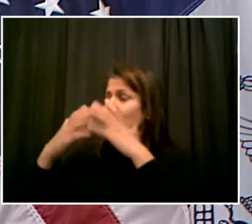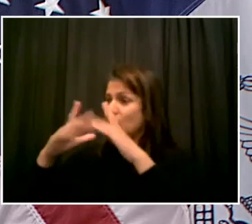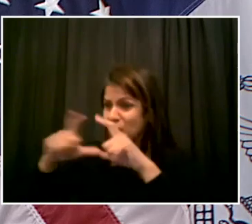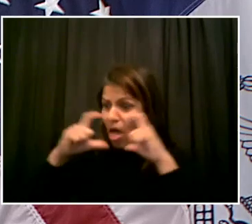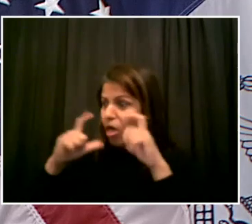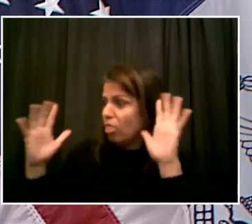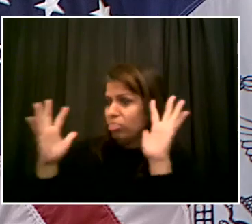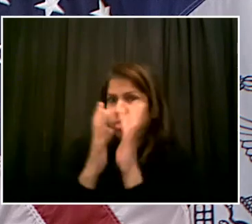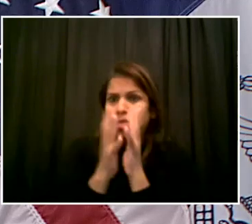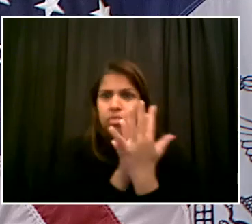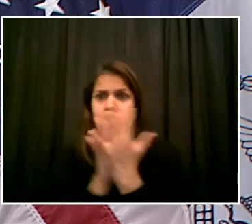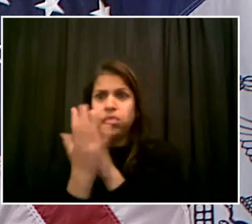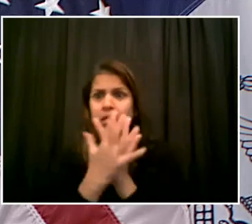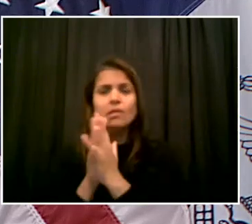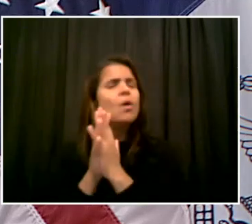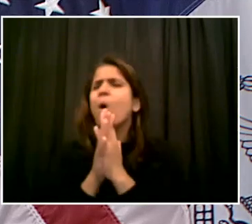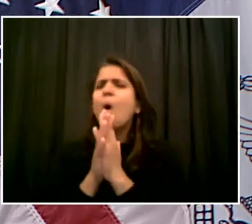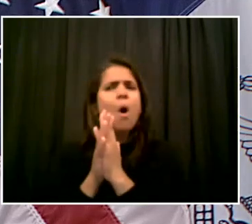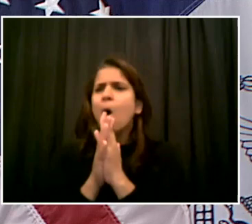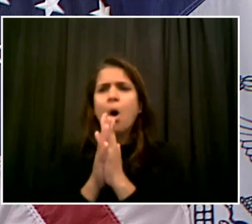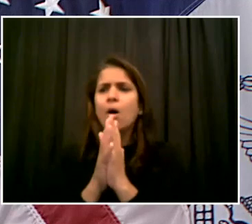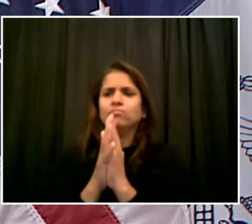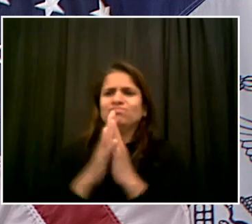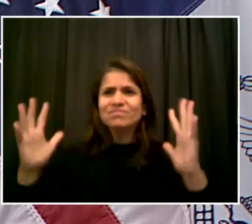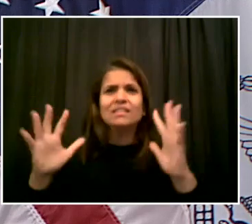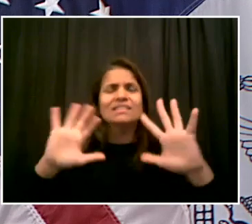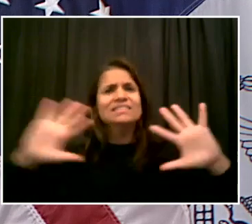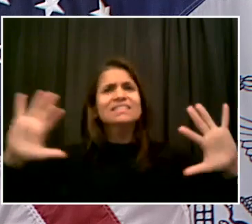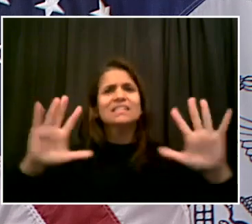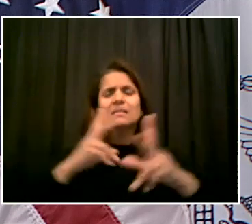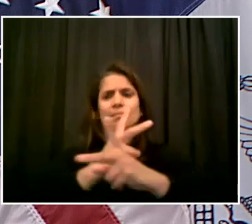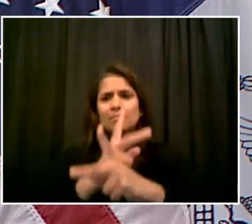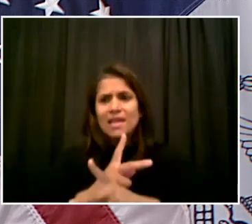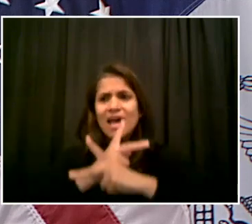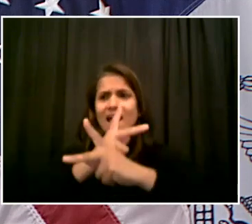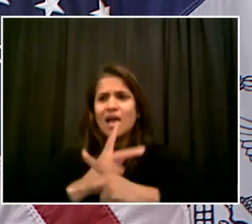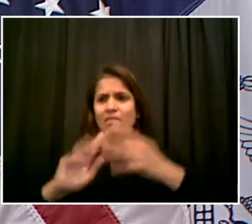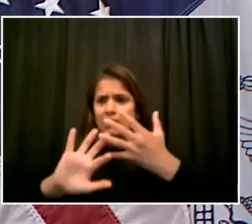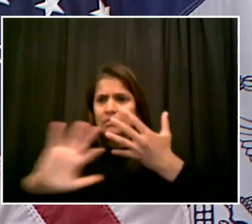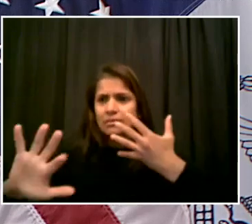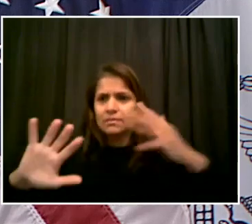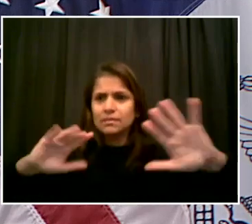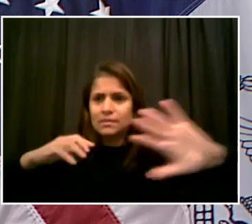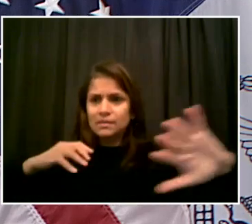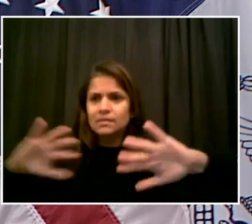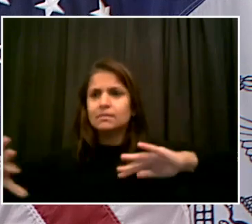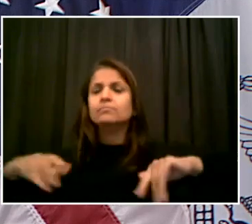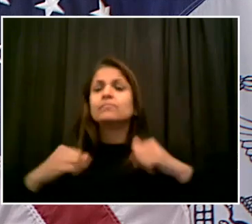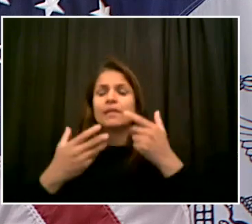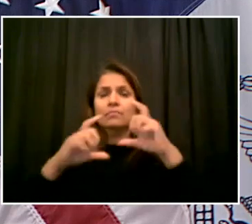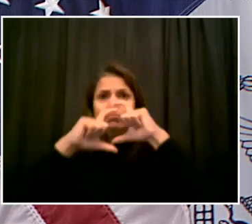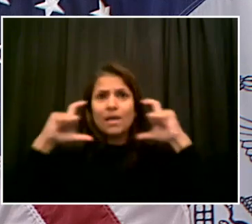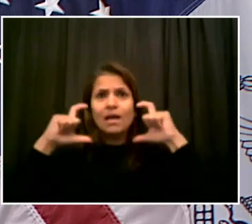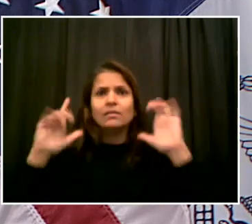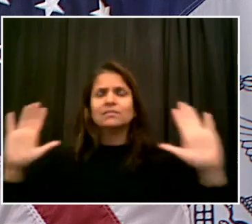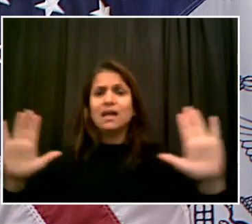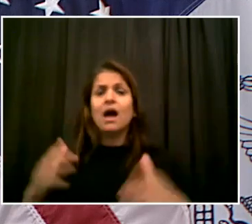WEARING FACE COVERINGS. PLEASE THINOK F